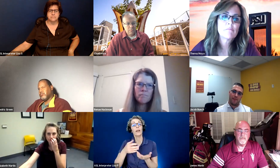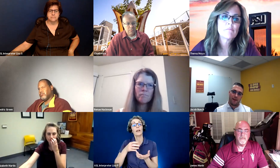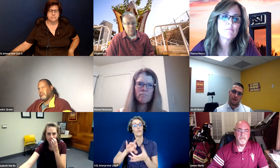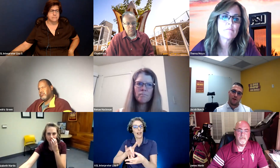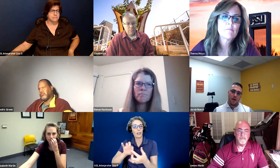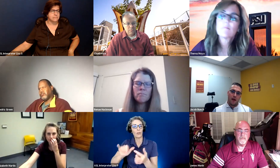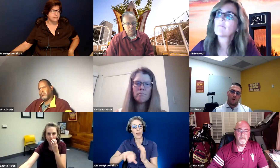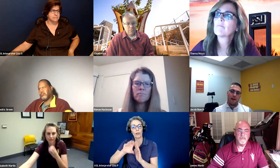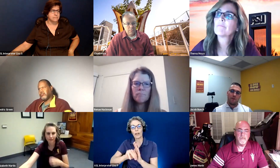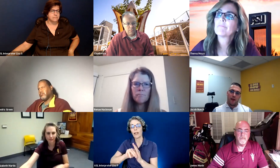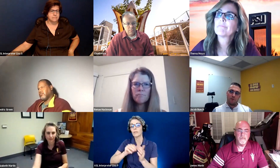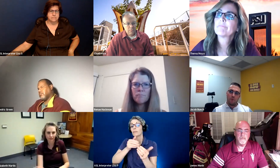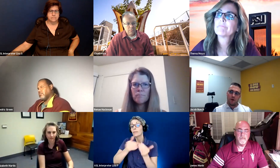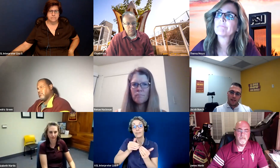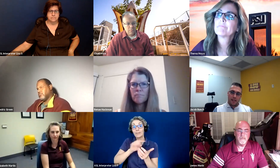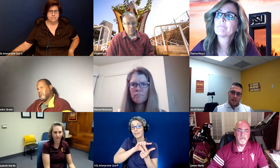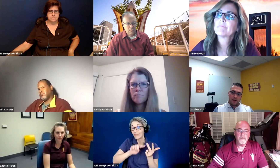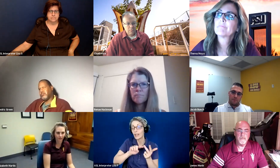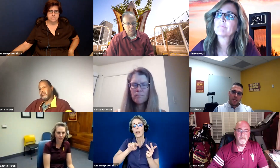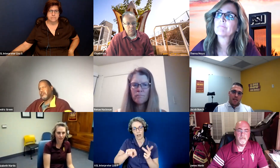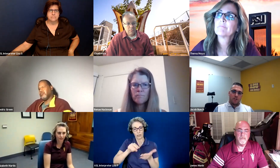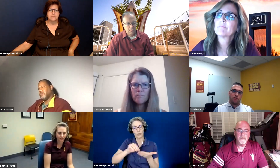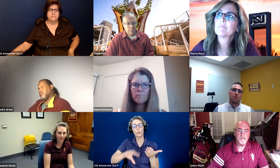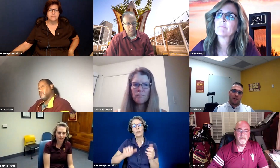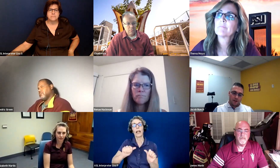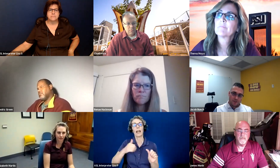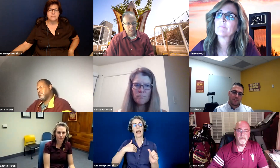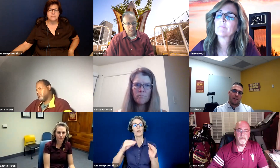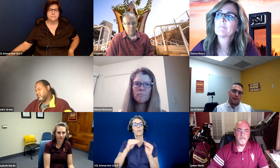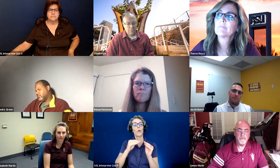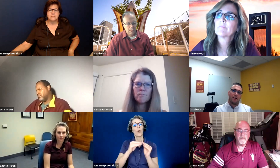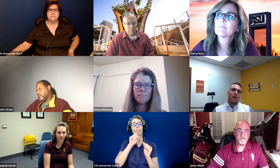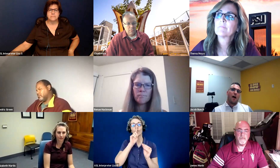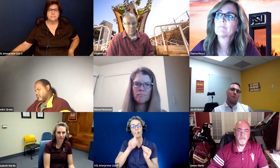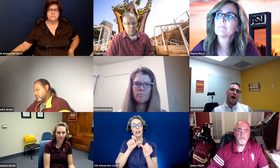that they can have a more enduring understanding of it.